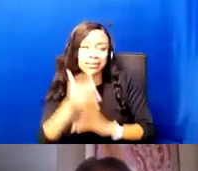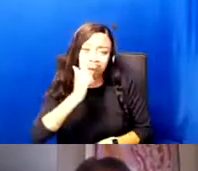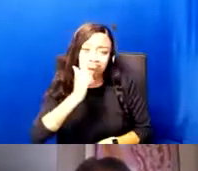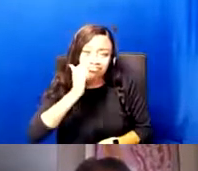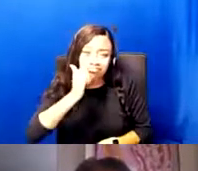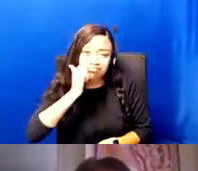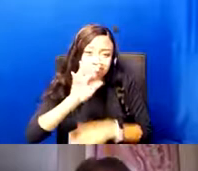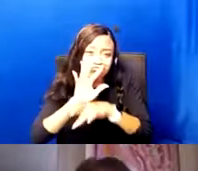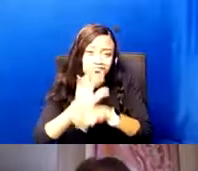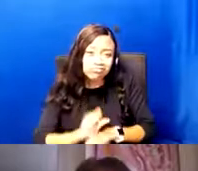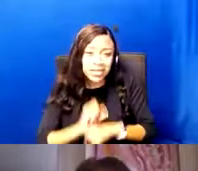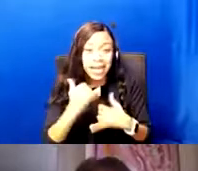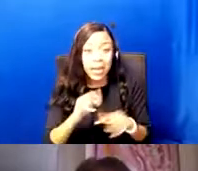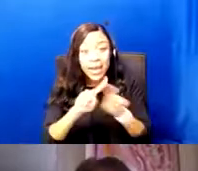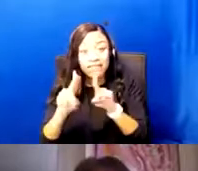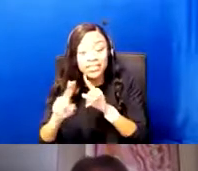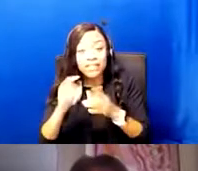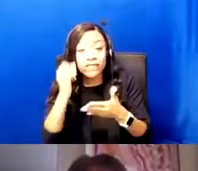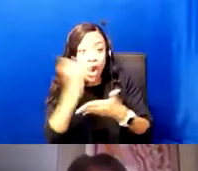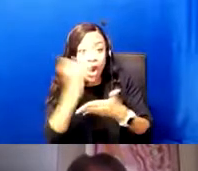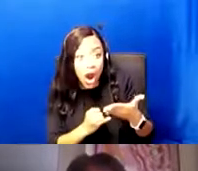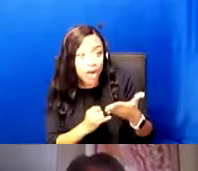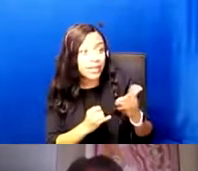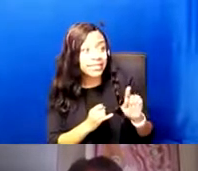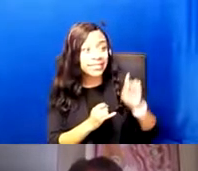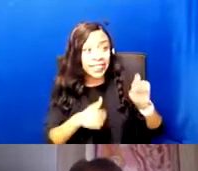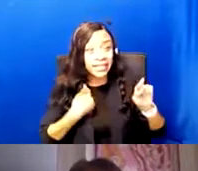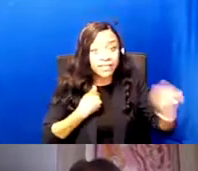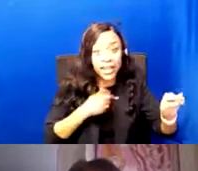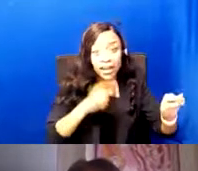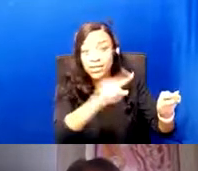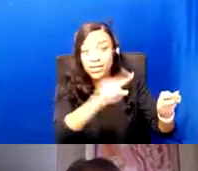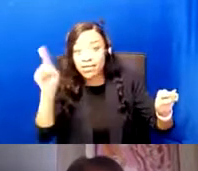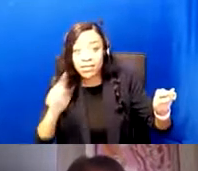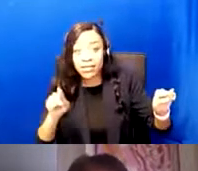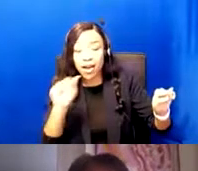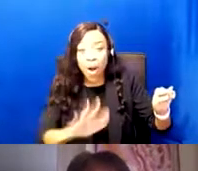different artists and different ideas with different people in some new ways. I also think it's a really